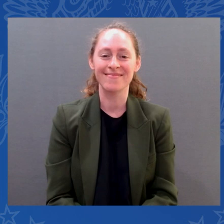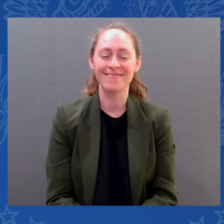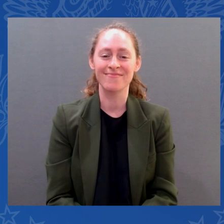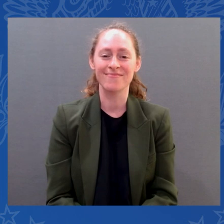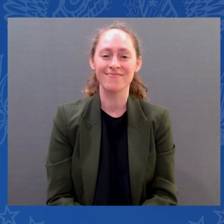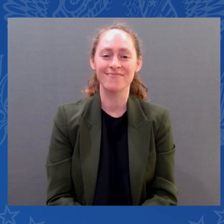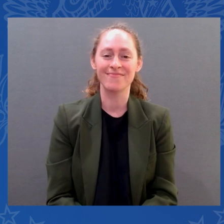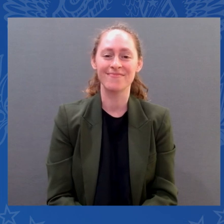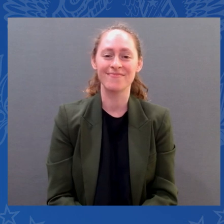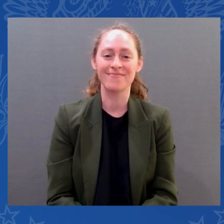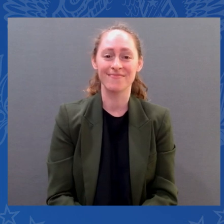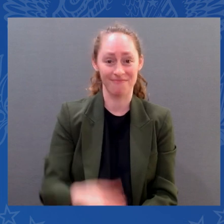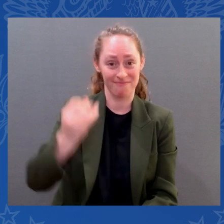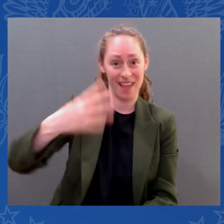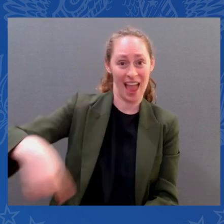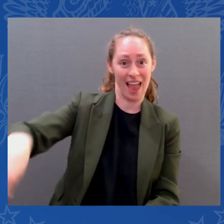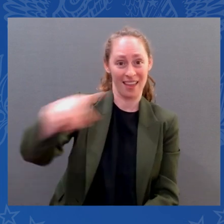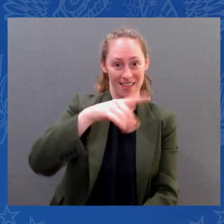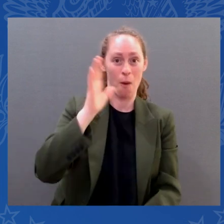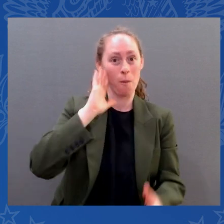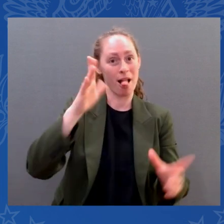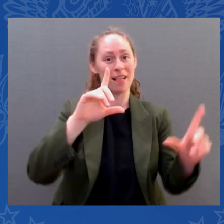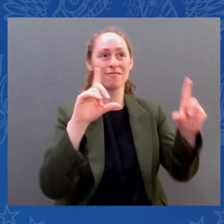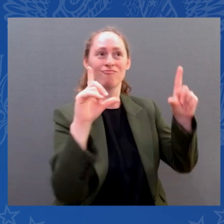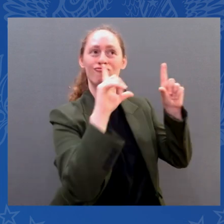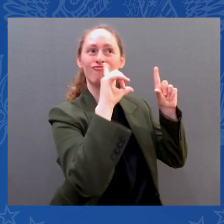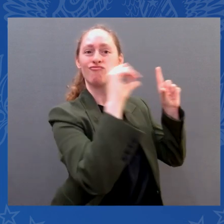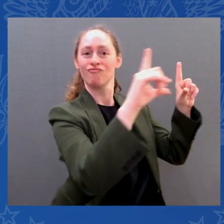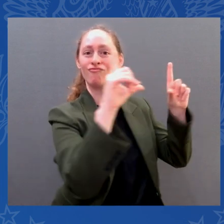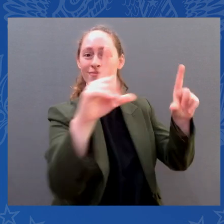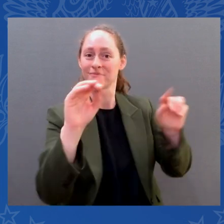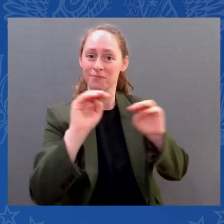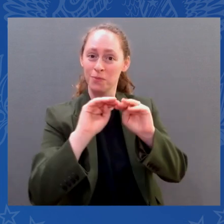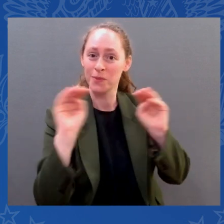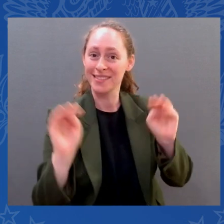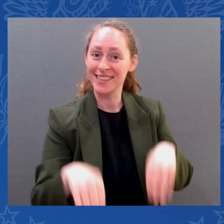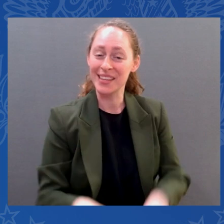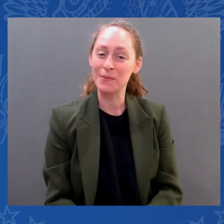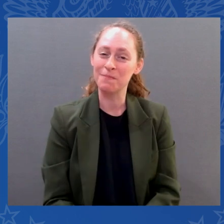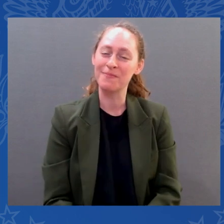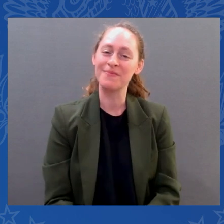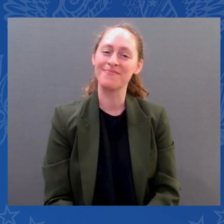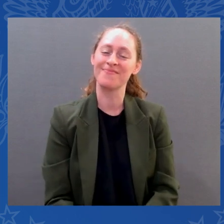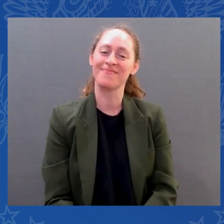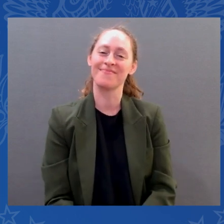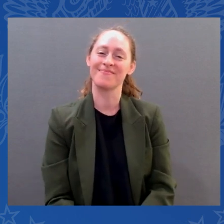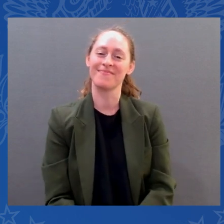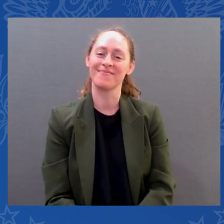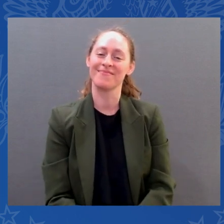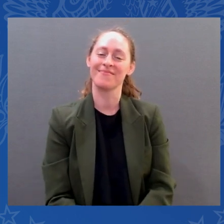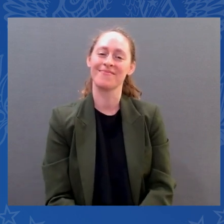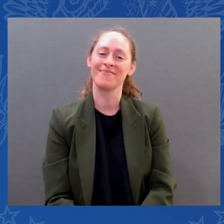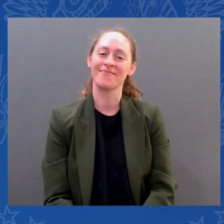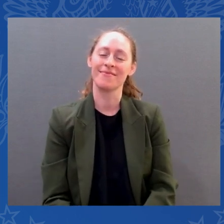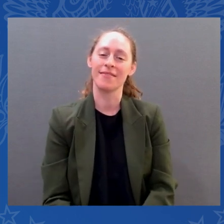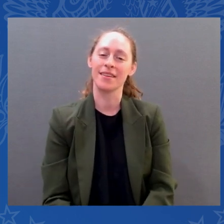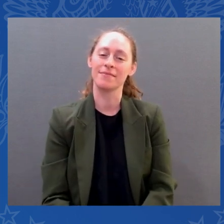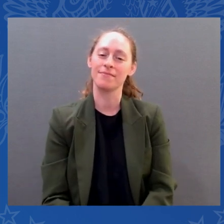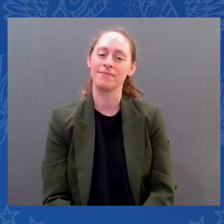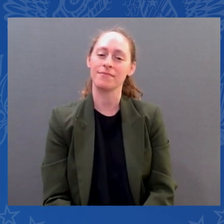Let me close with this: Maya Lin, born in Ohio and the daughter of Chinese immigrants and the architect of the Vietnam Memorial on the Mall and recipient of the Presidential Medal of Freedom,